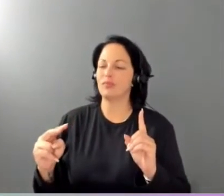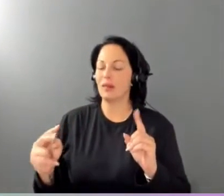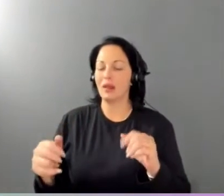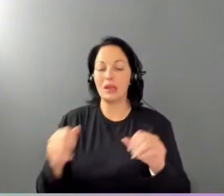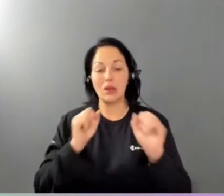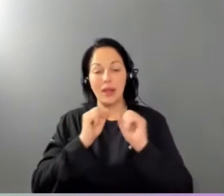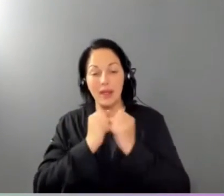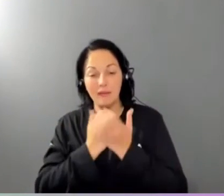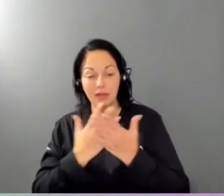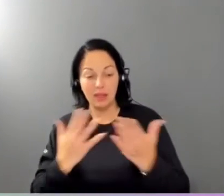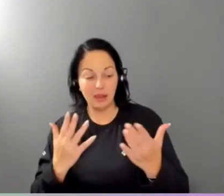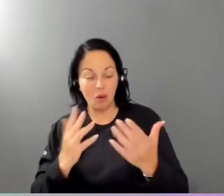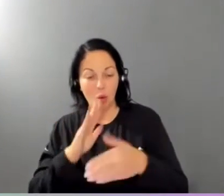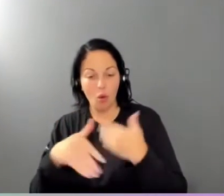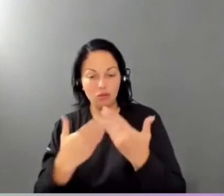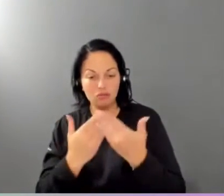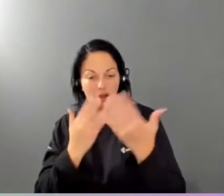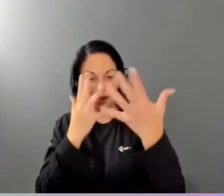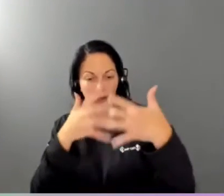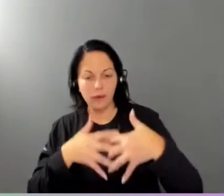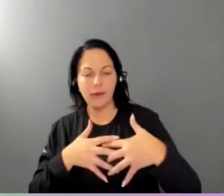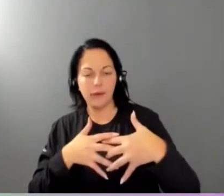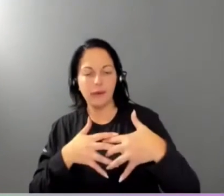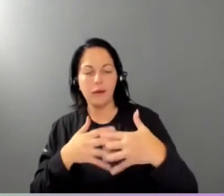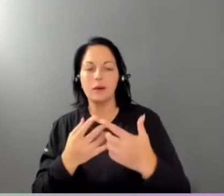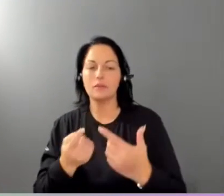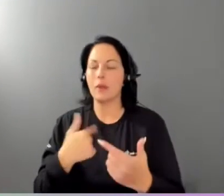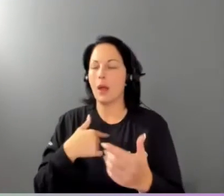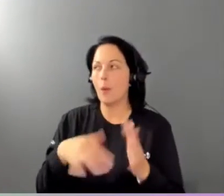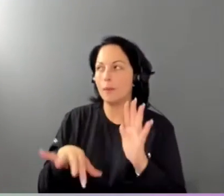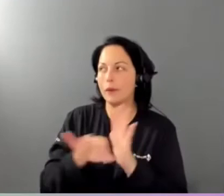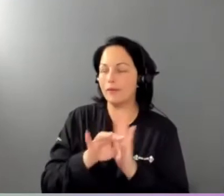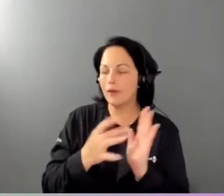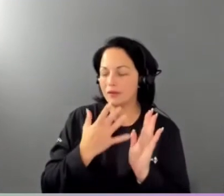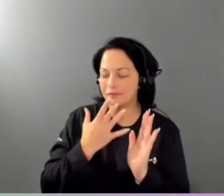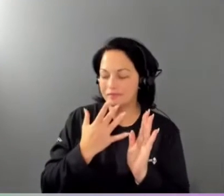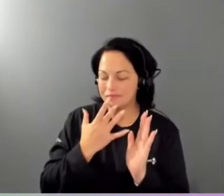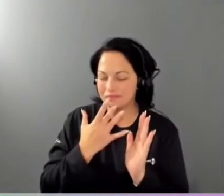[JONATHAN] Yes, my favorite is the holistic view. Looking